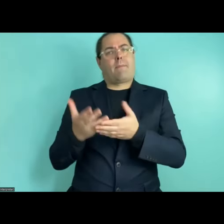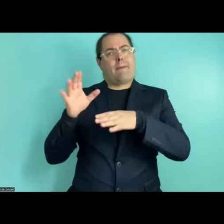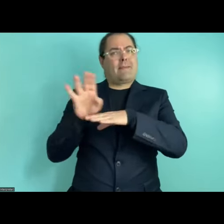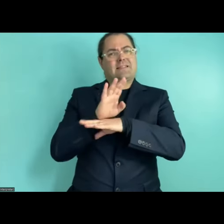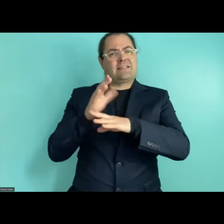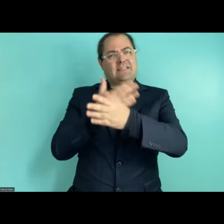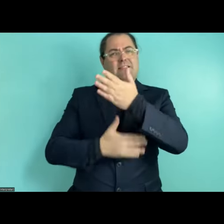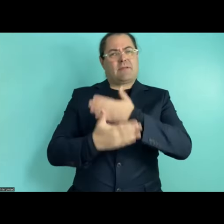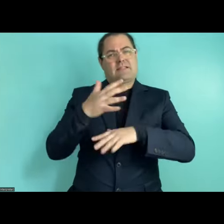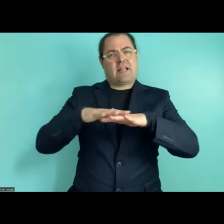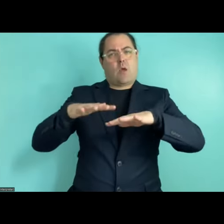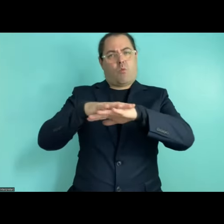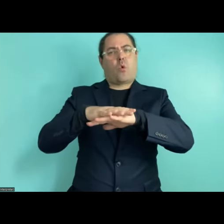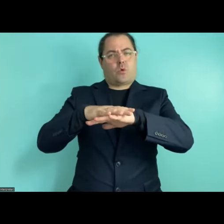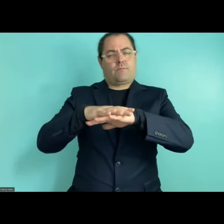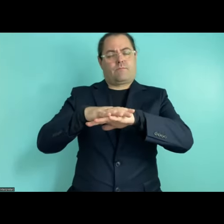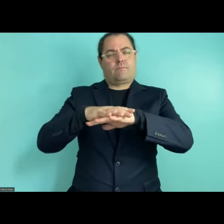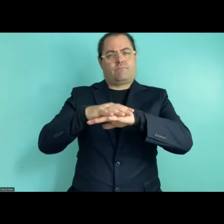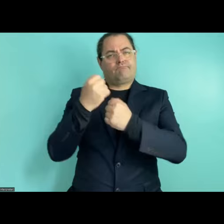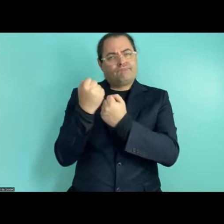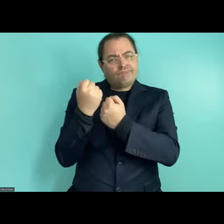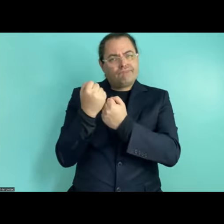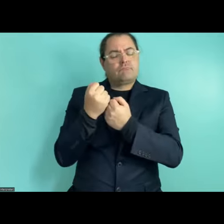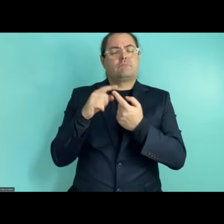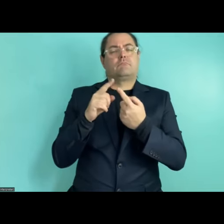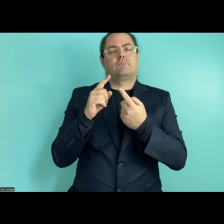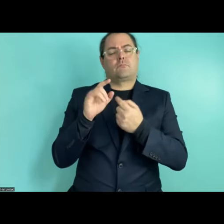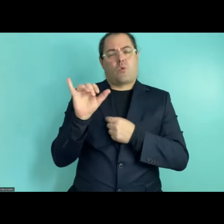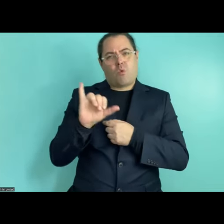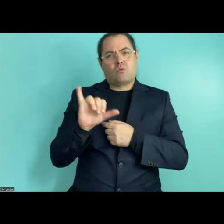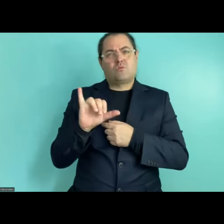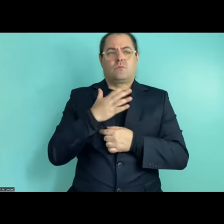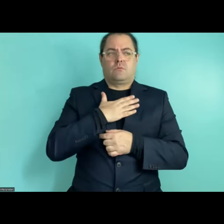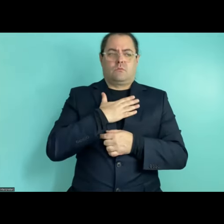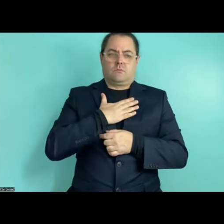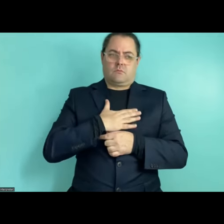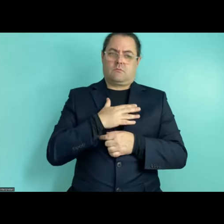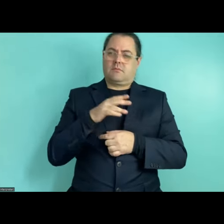15:41:29 And we have worked closely towards establishing national networks in India and